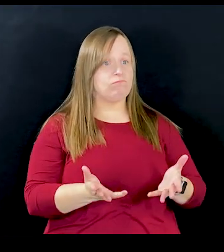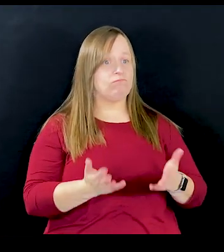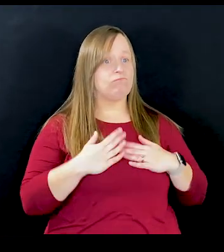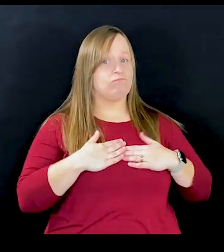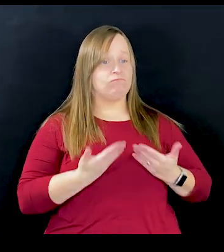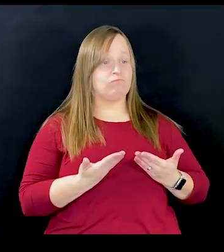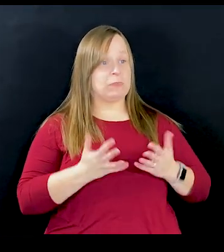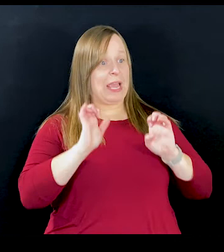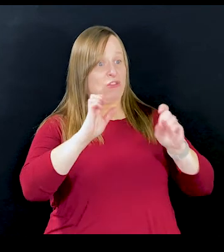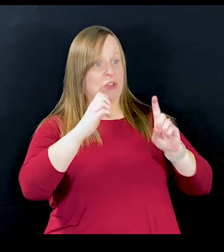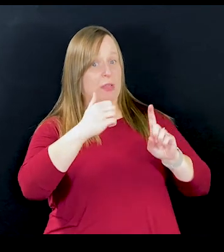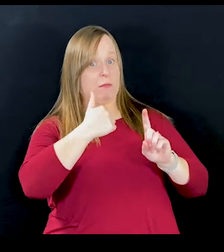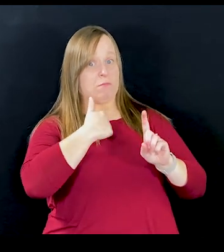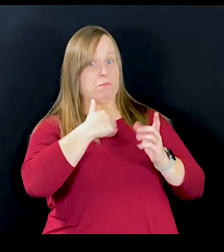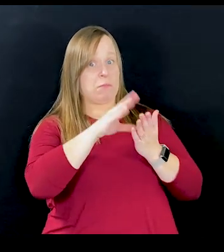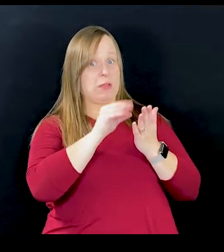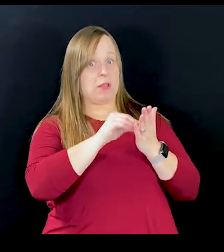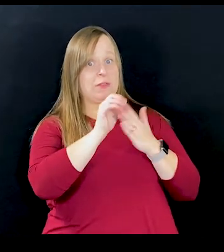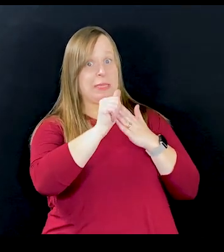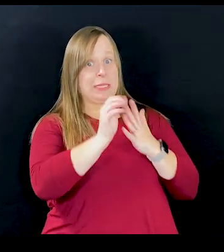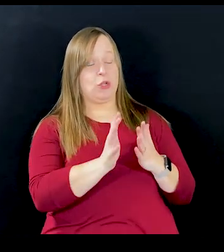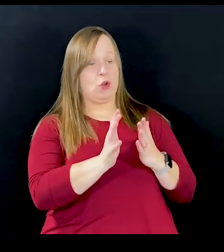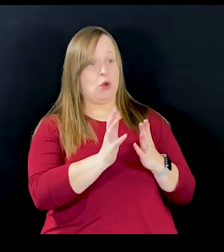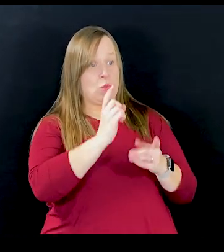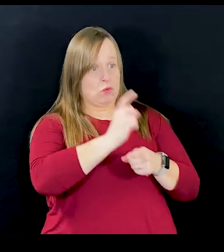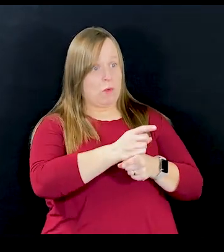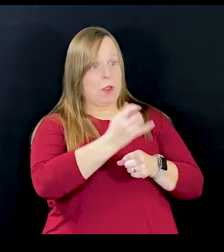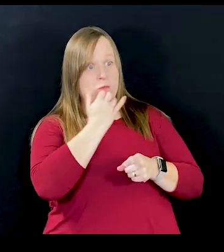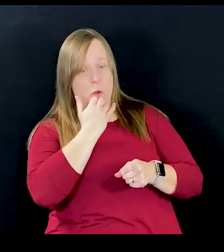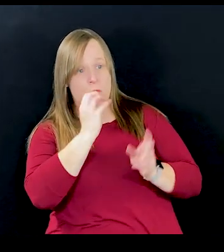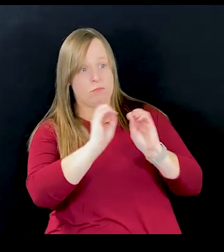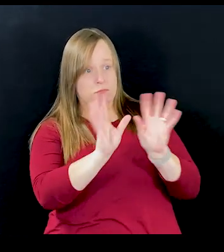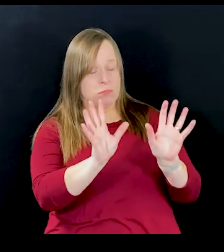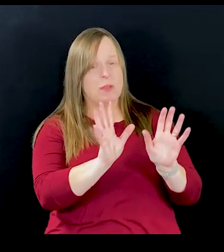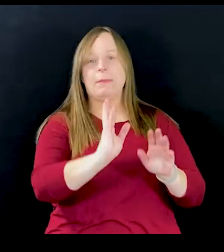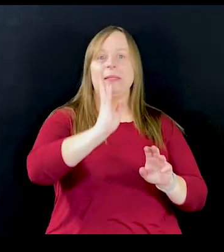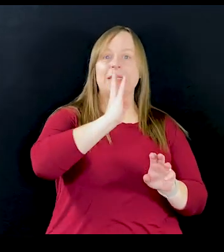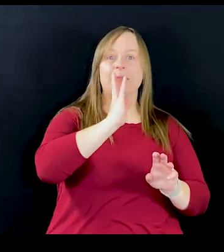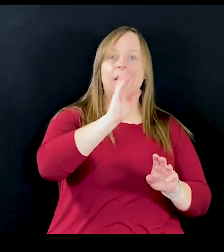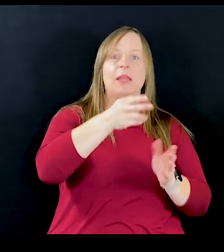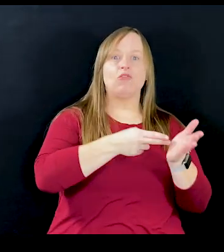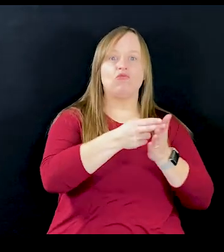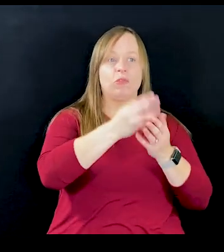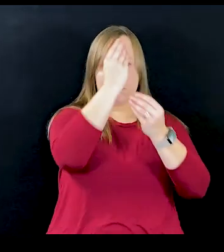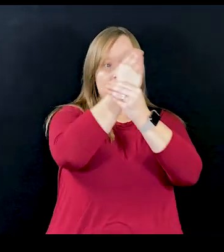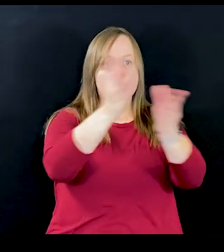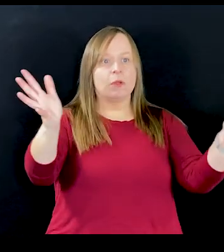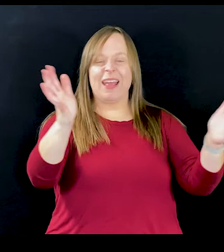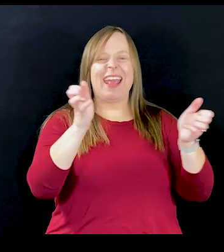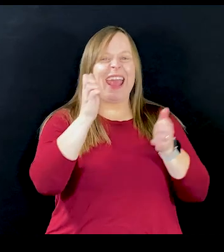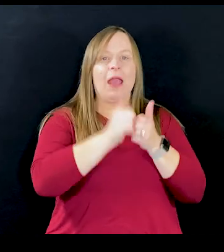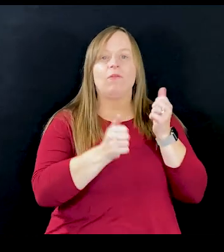to educate themselves about what's right, but also to speak that truth as every opportunity